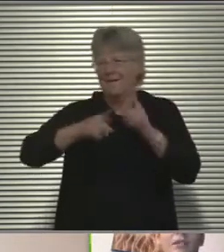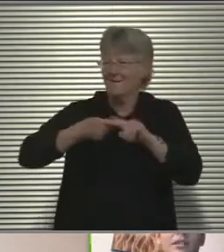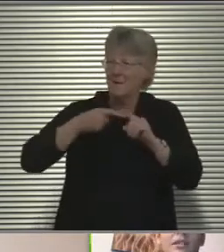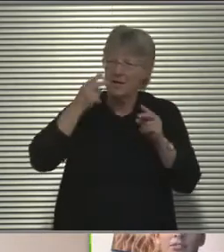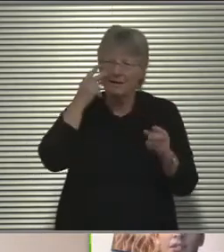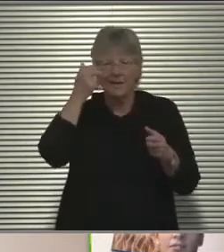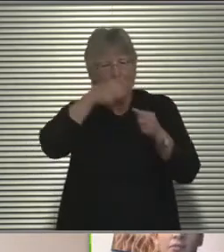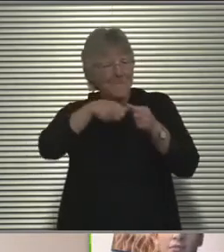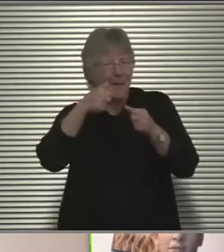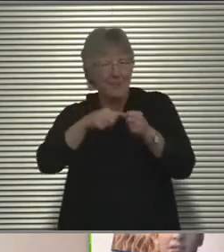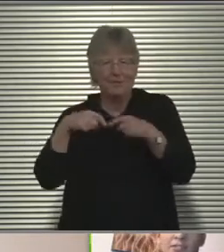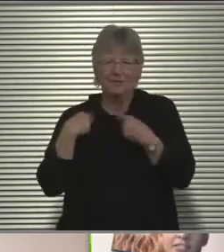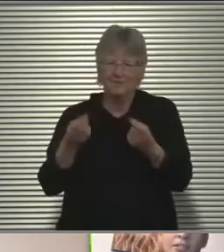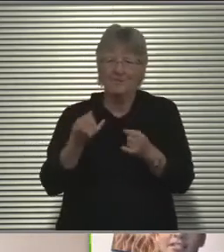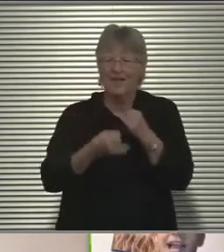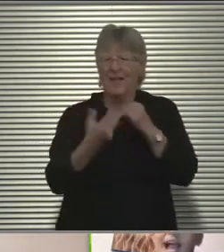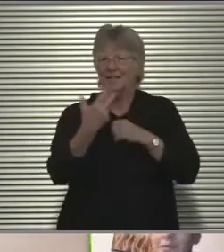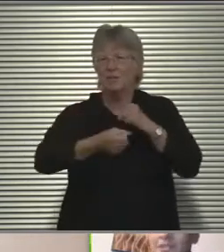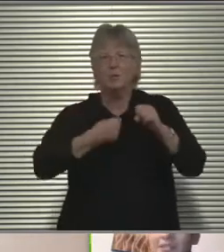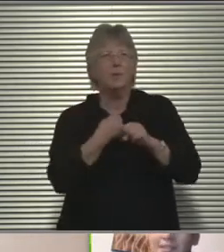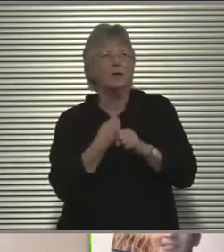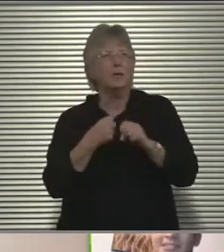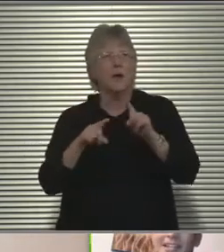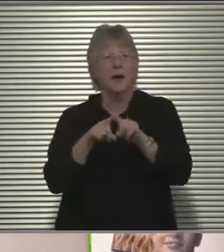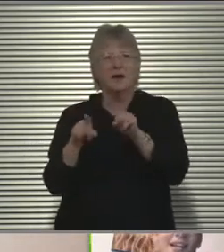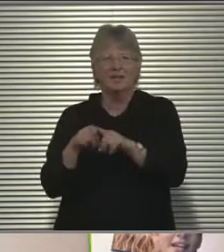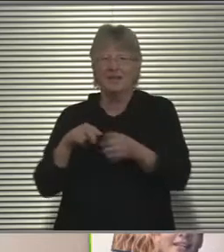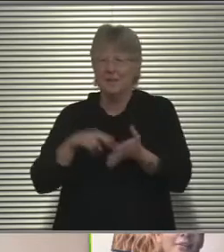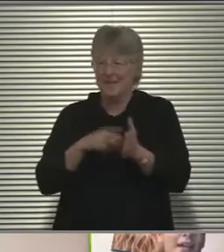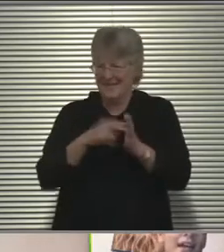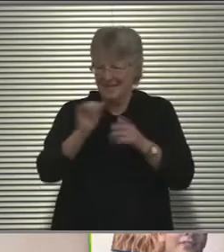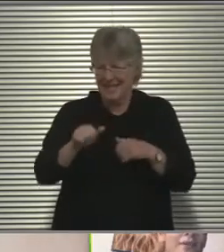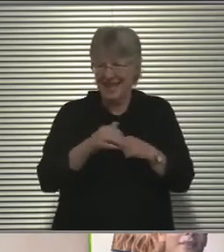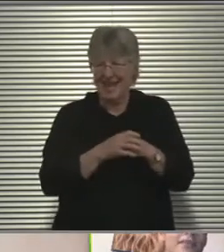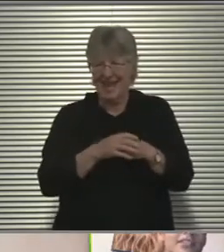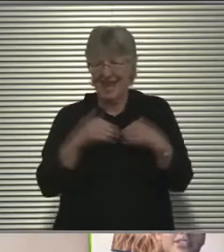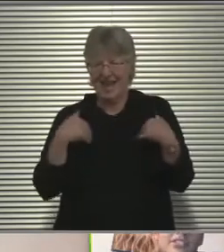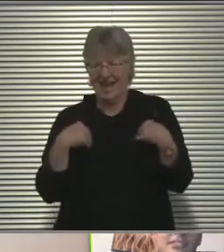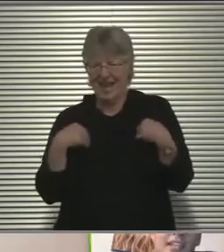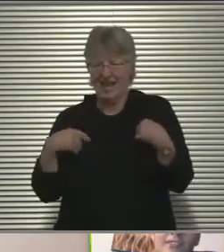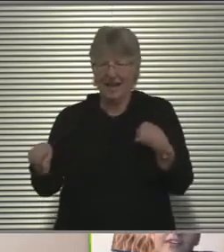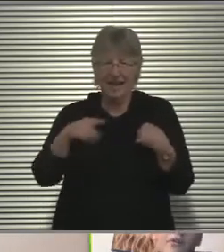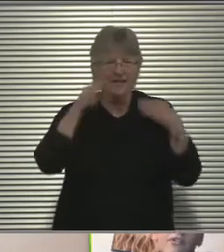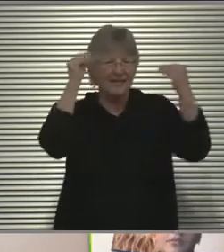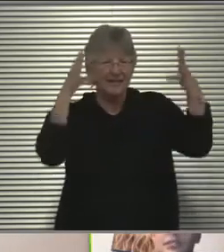I have become so comfortable with my peers as well as the absolutely amazing staff that we have. The teachers and staff have always been